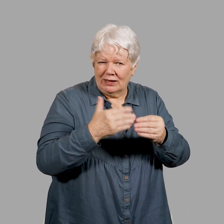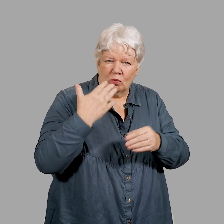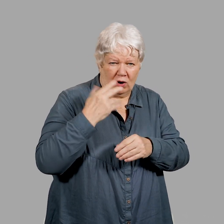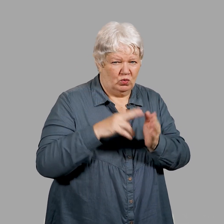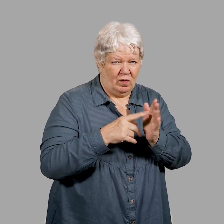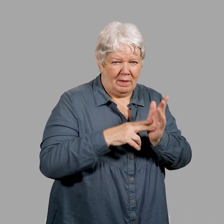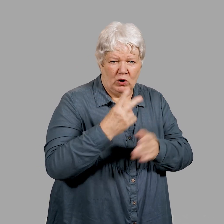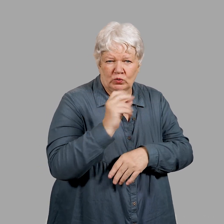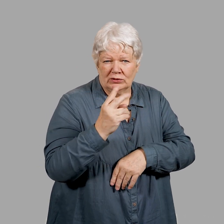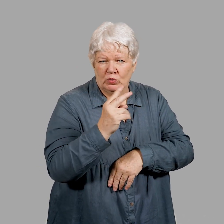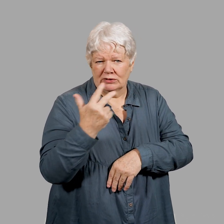in November 2023